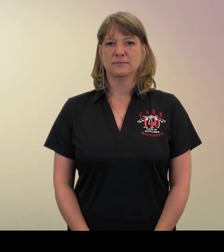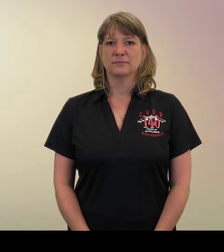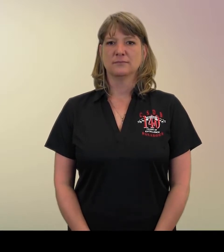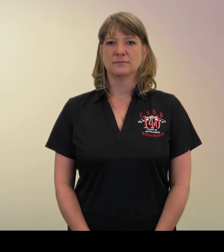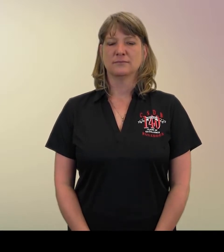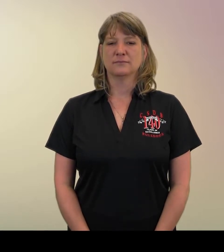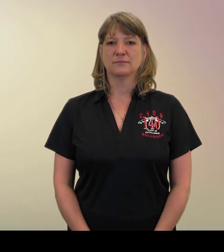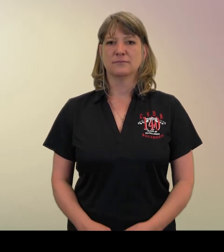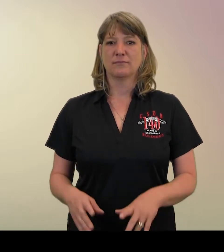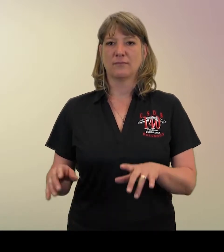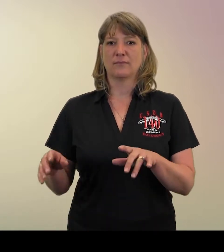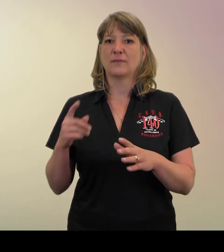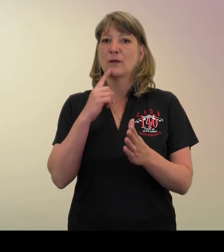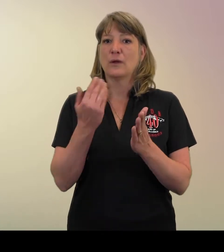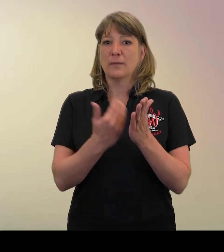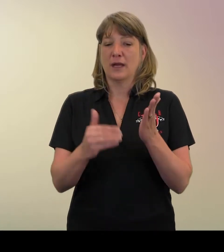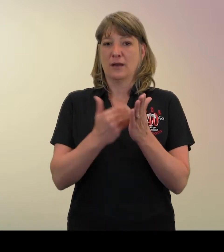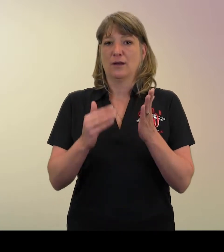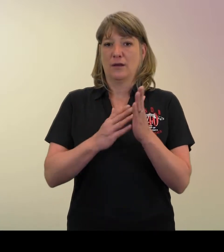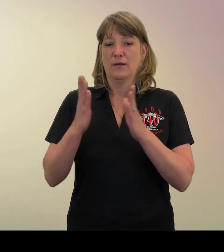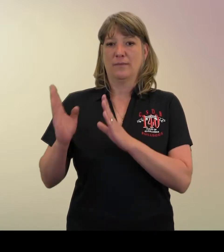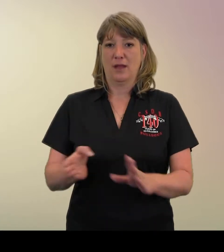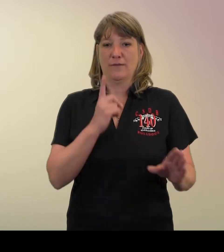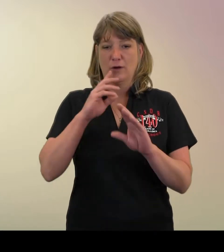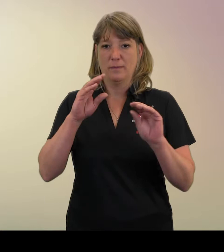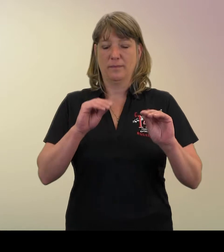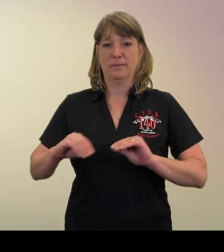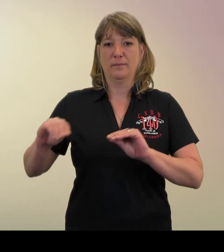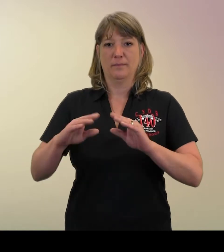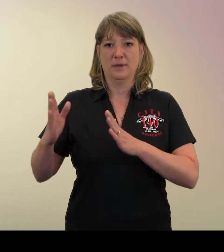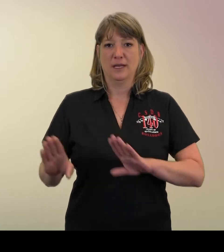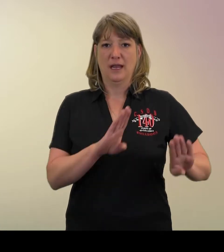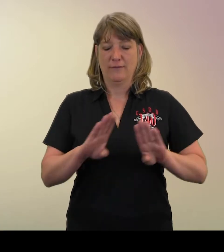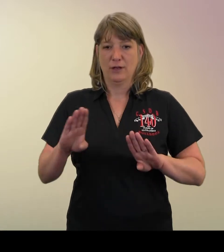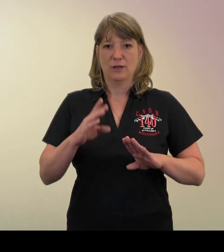Similarly, one of the repetitive patterns of behavior